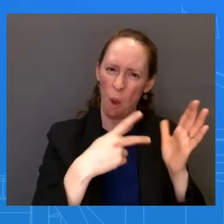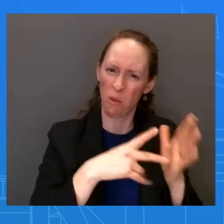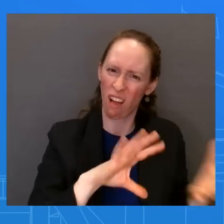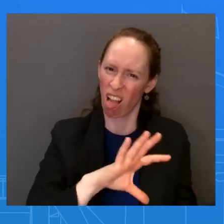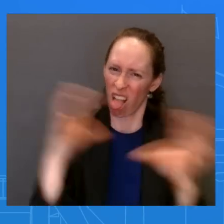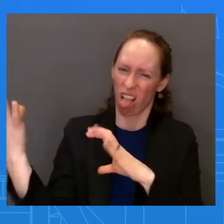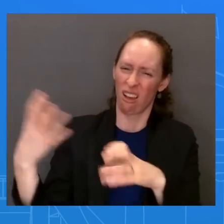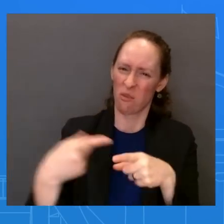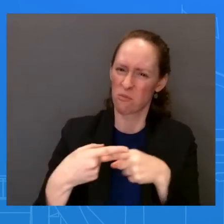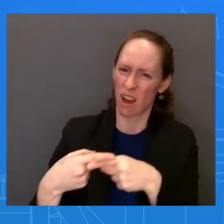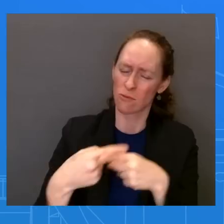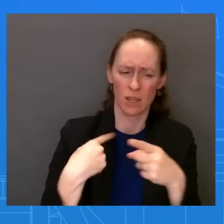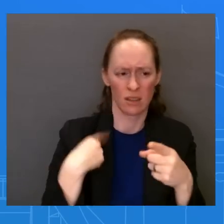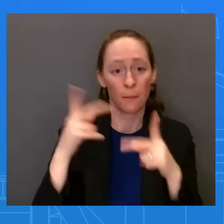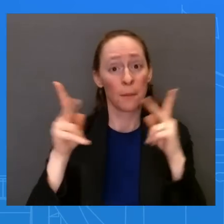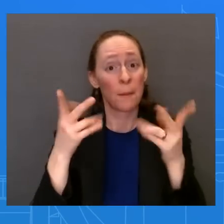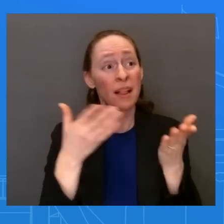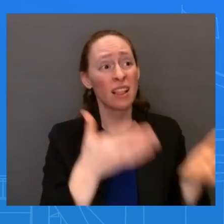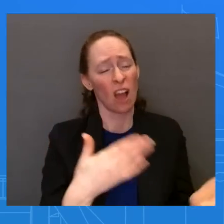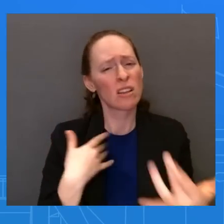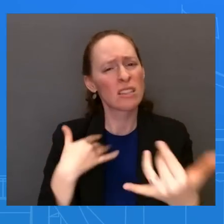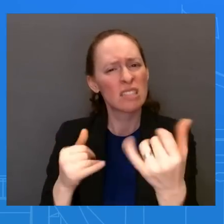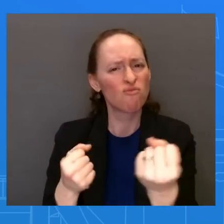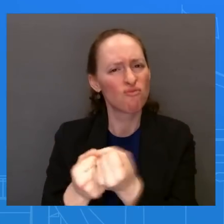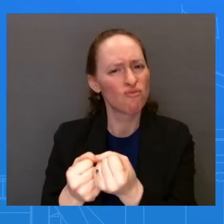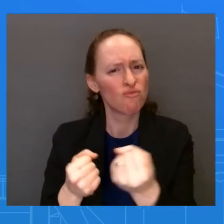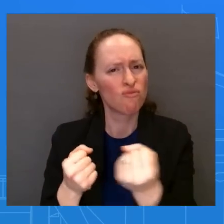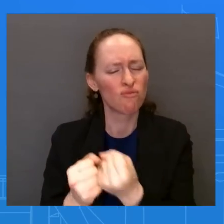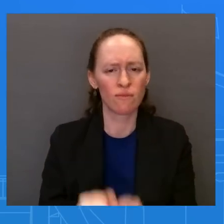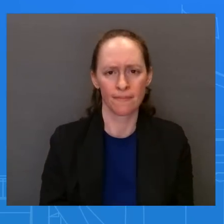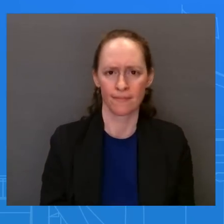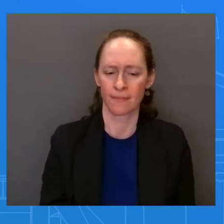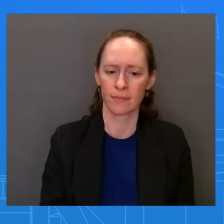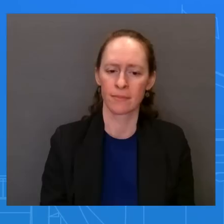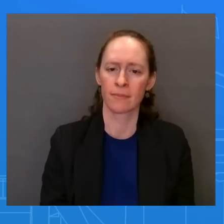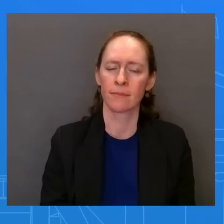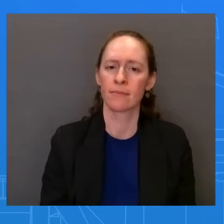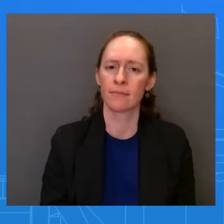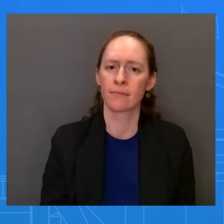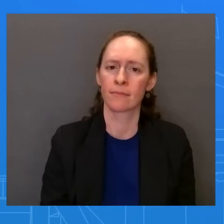The Press: Thank you, Karine. Just to be clear, my question is about procedures here at the White House